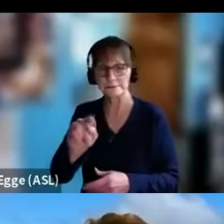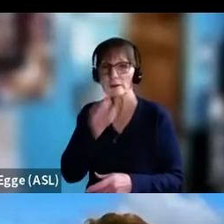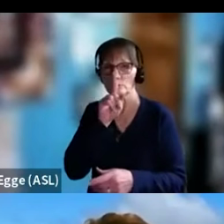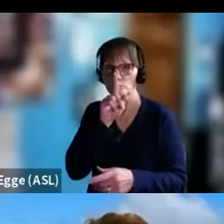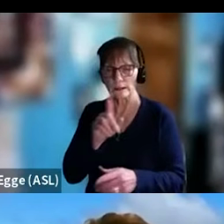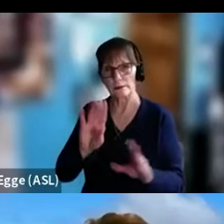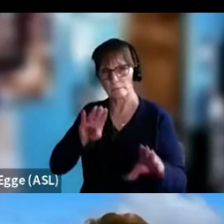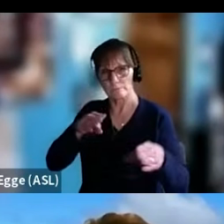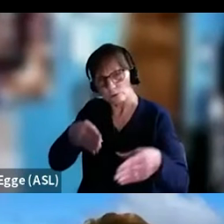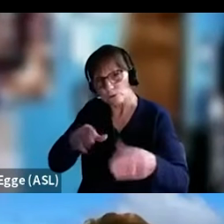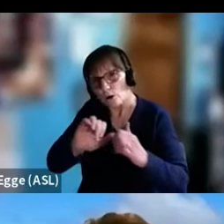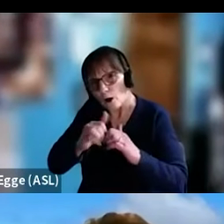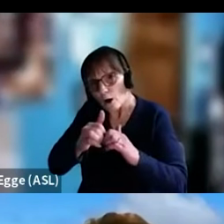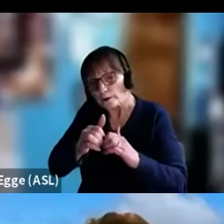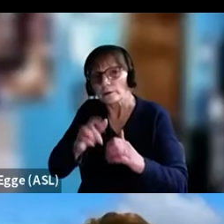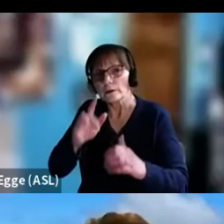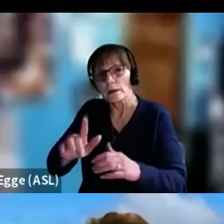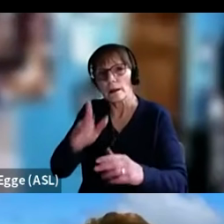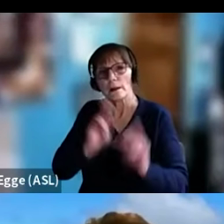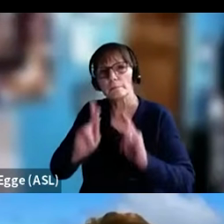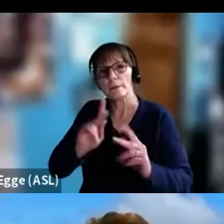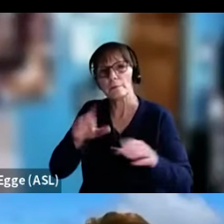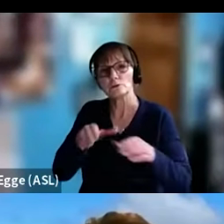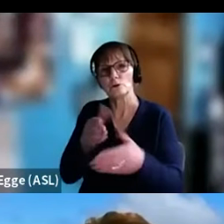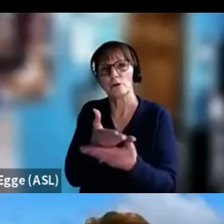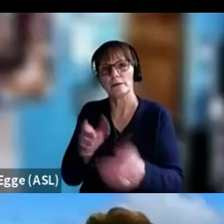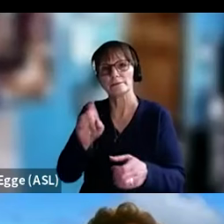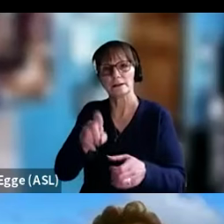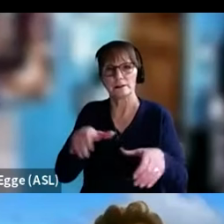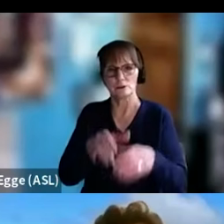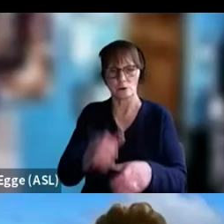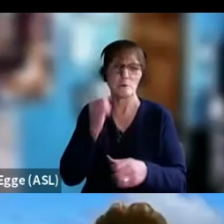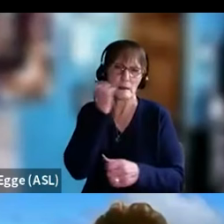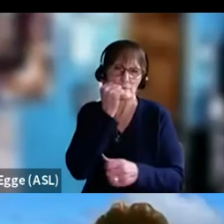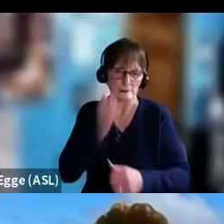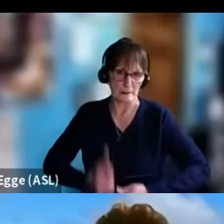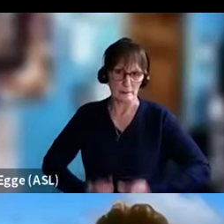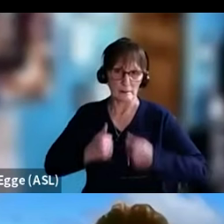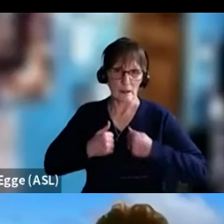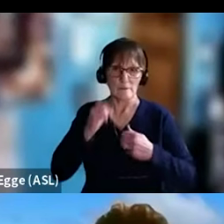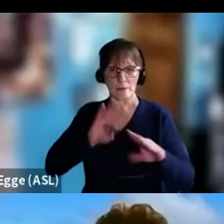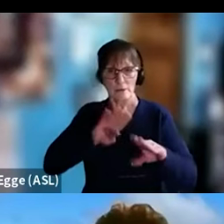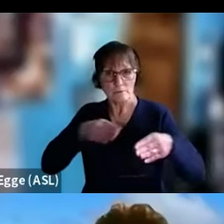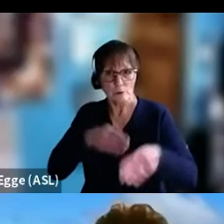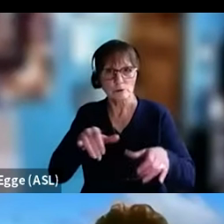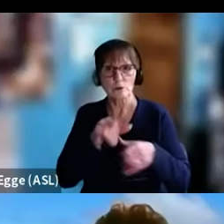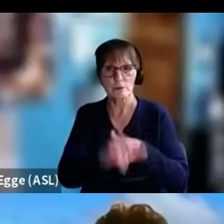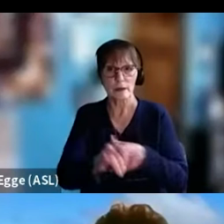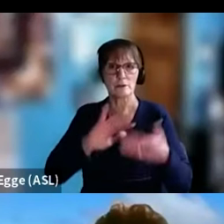on helping people be able to do the things that they need to do in their daily life and really focusing on doing that in the community of their choice.